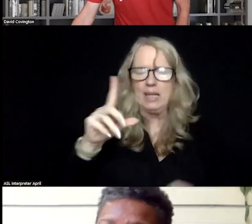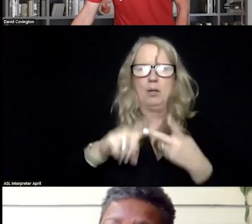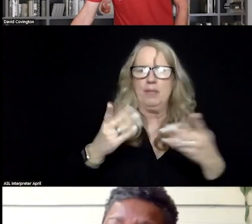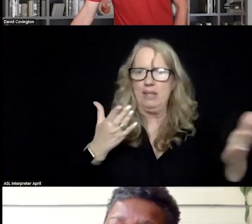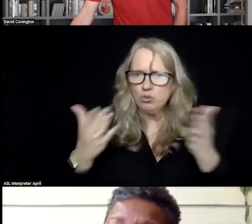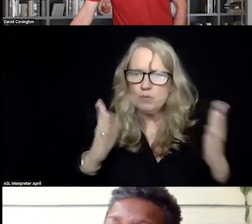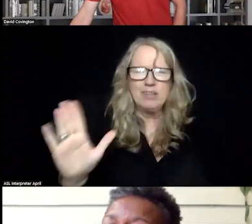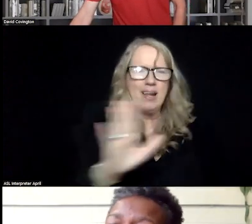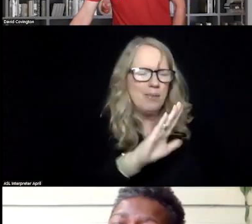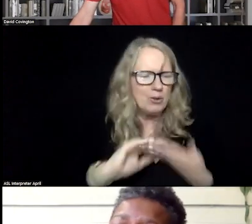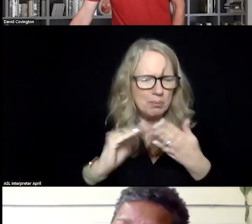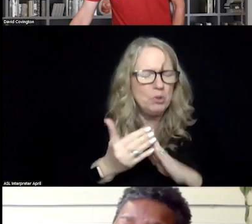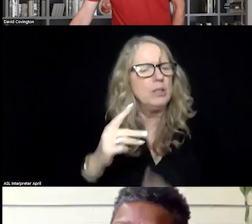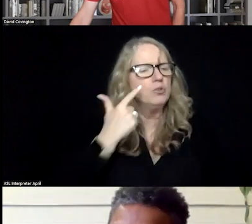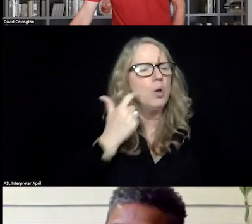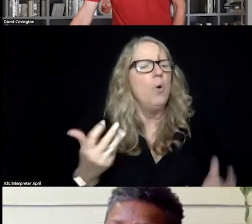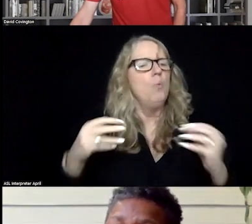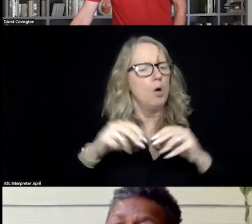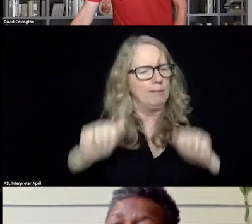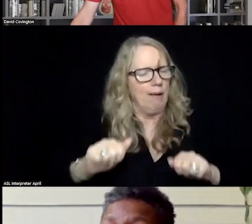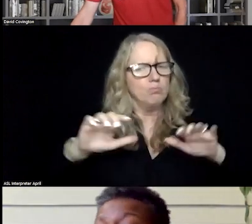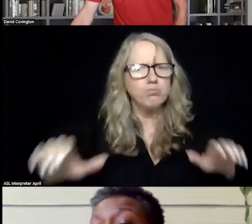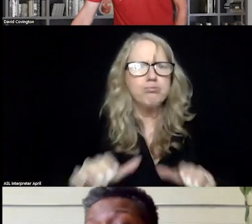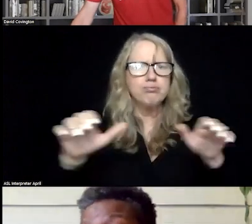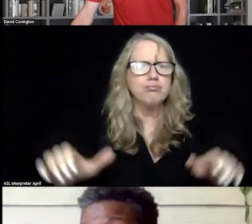COMMUNITIES SO THEY CAN BE PRACTICE ACTIVE RATHER THAN REACTIVE